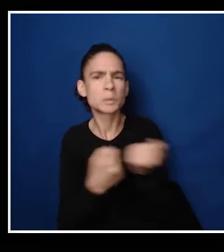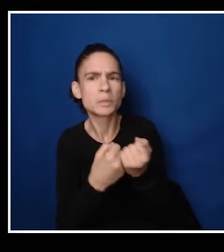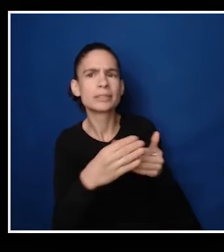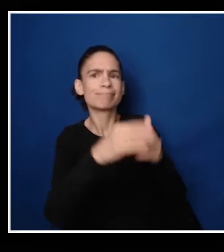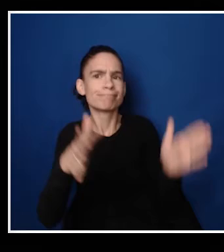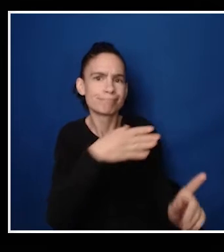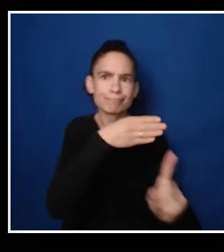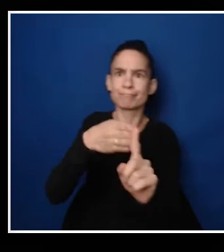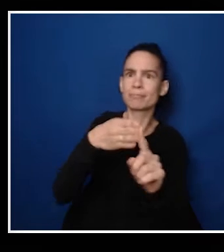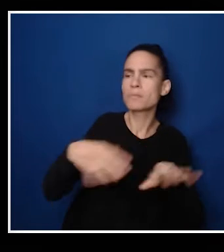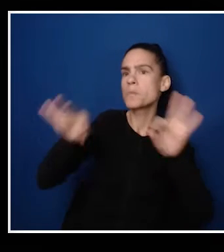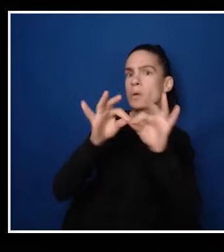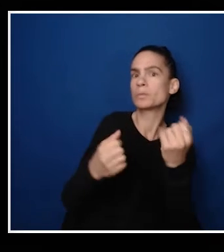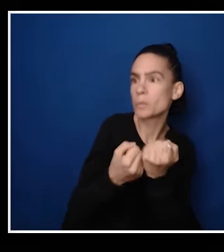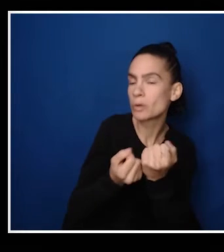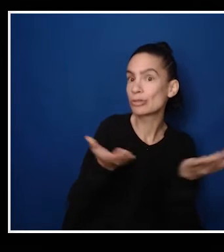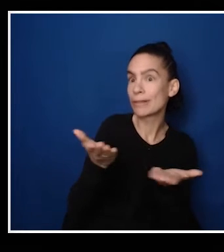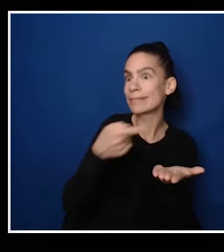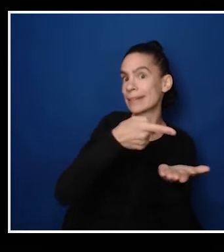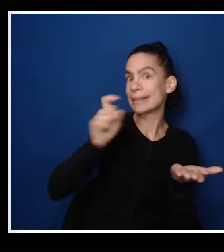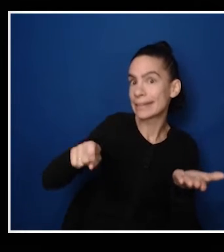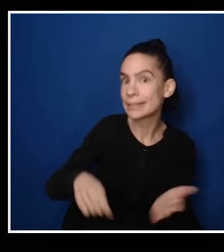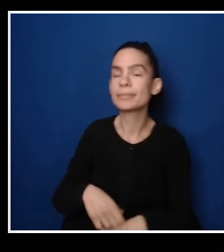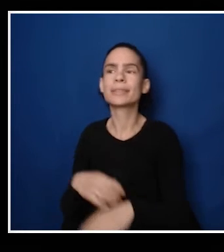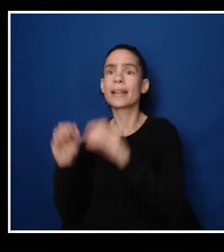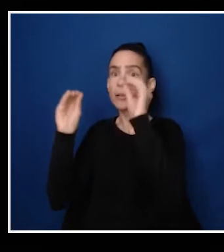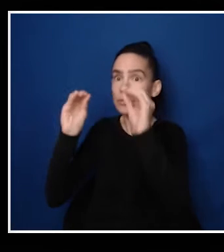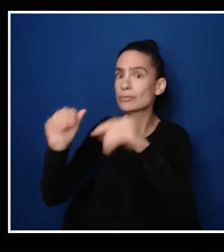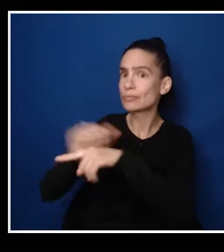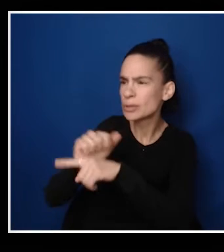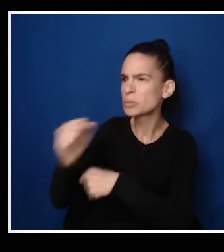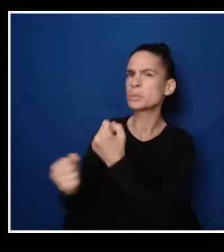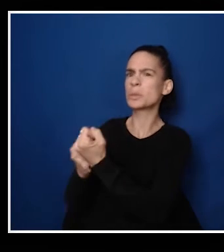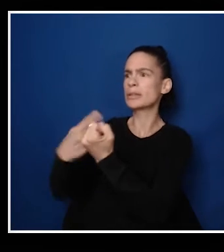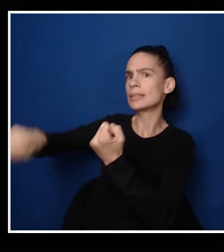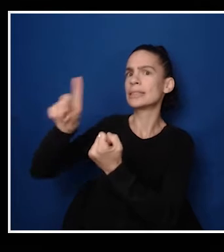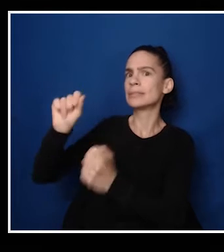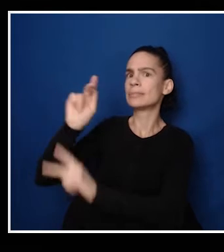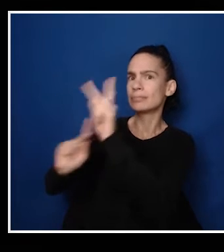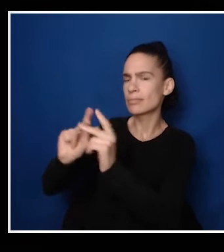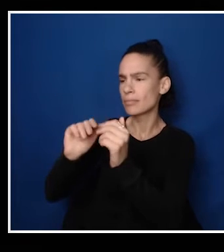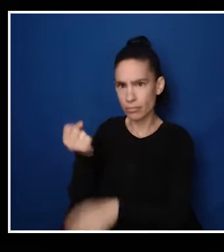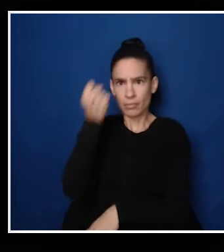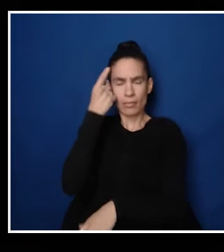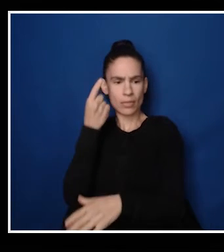and directing them to important supports and services. Through education and training, P&As also support people with disabilities